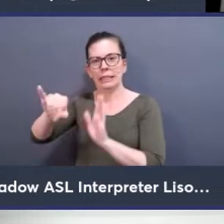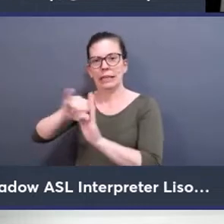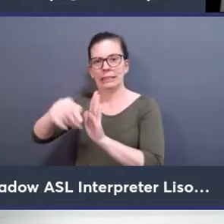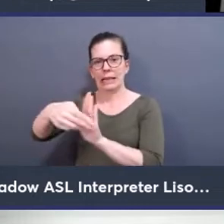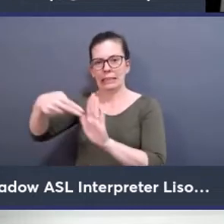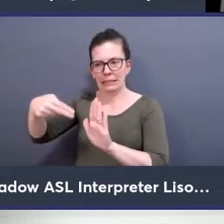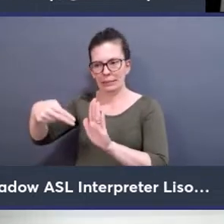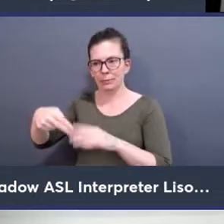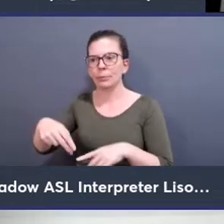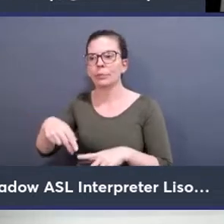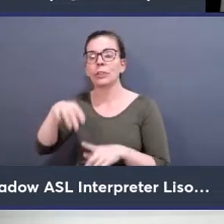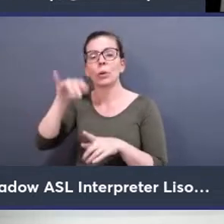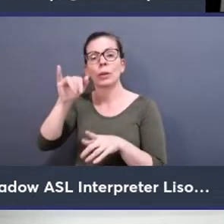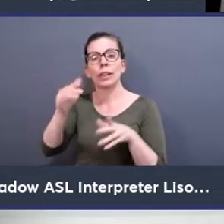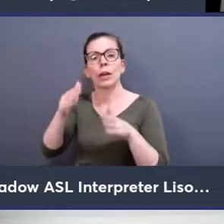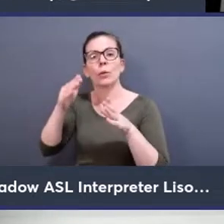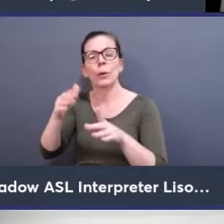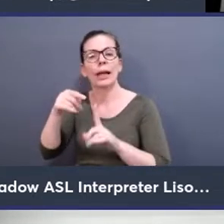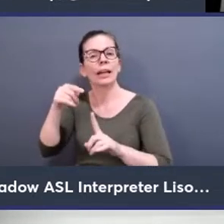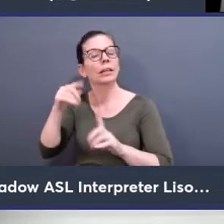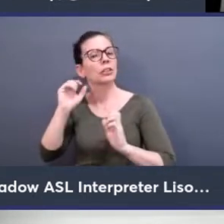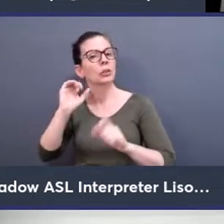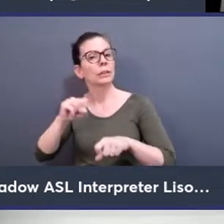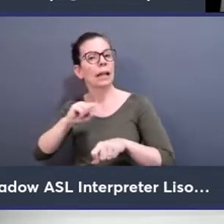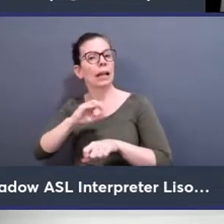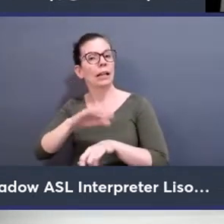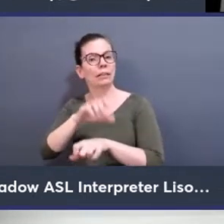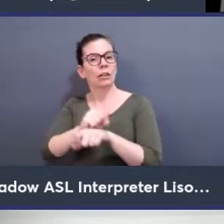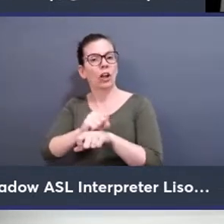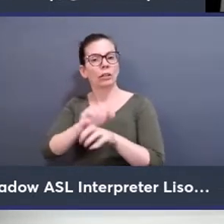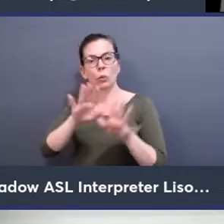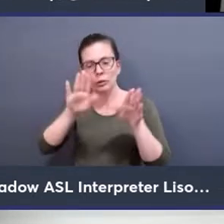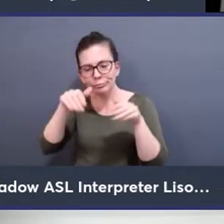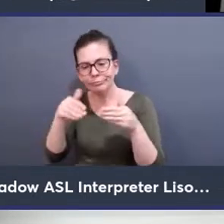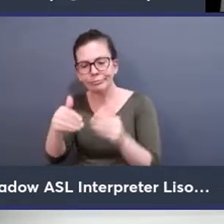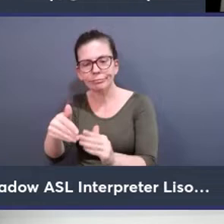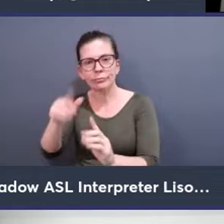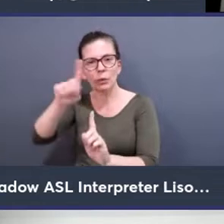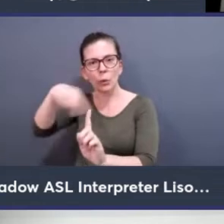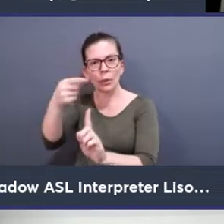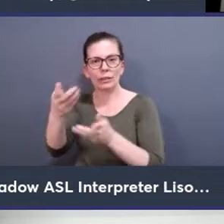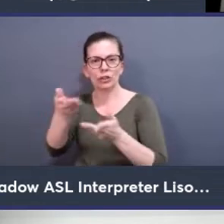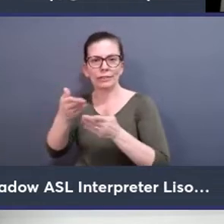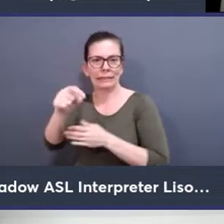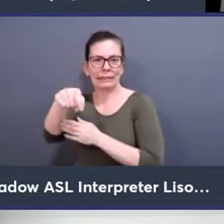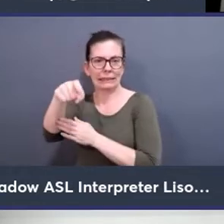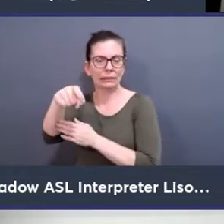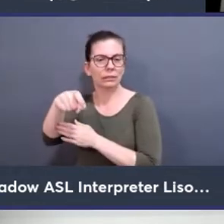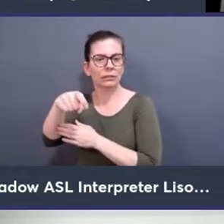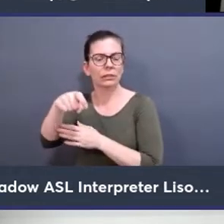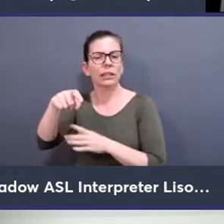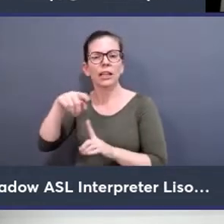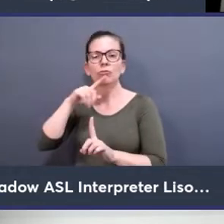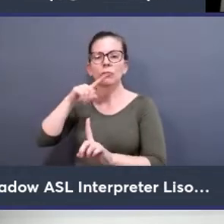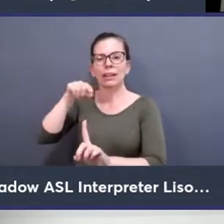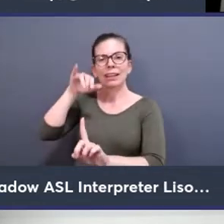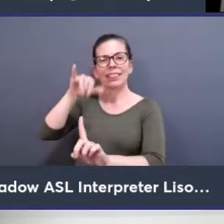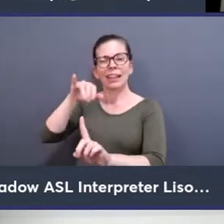So this way you can lock it down to whatever services that you actually need, and if for whatever reason,